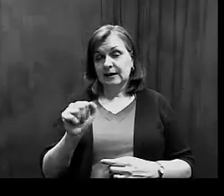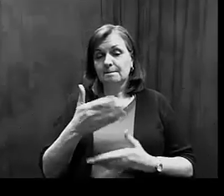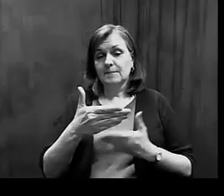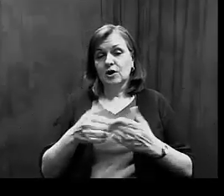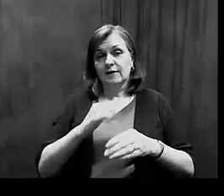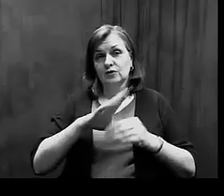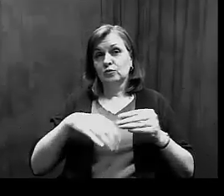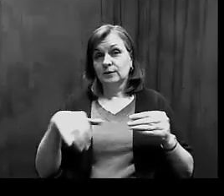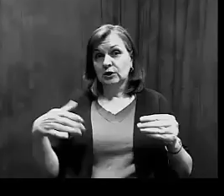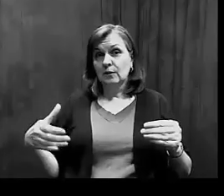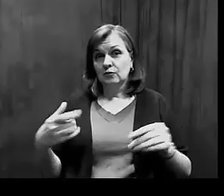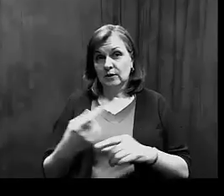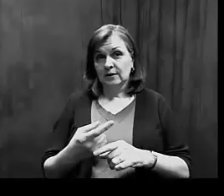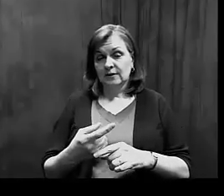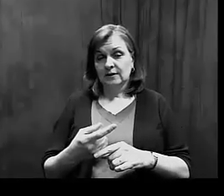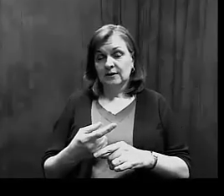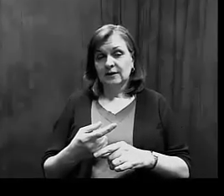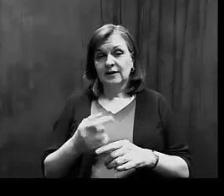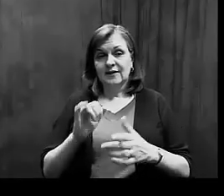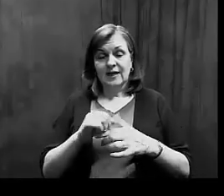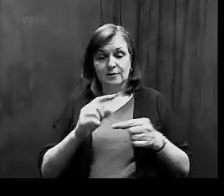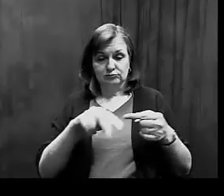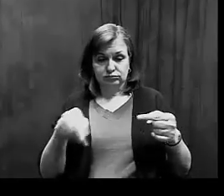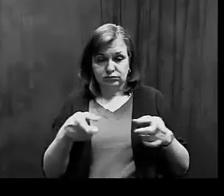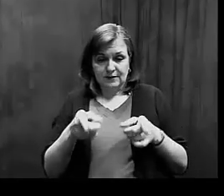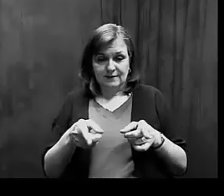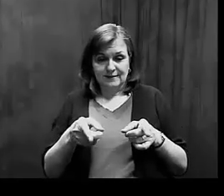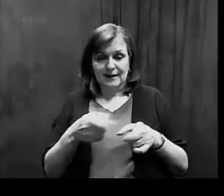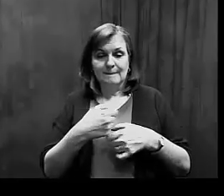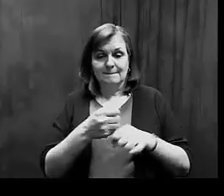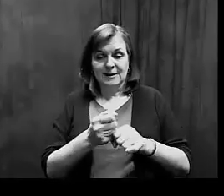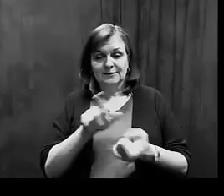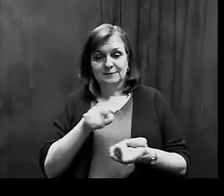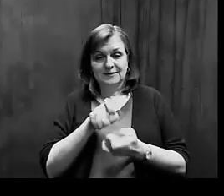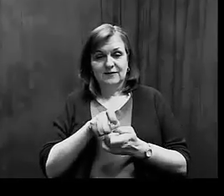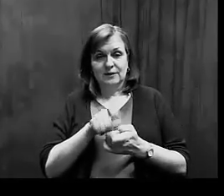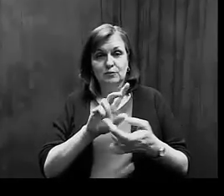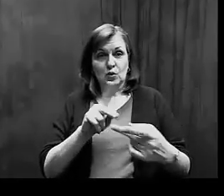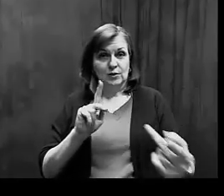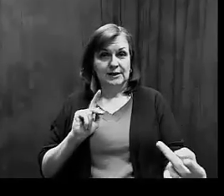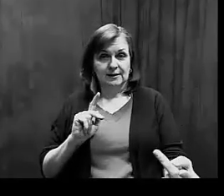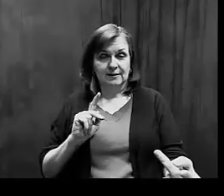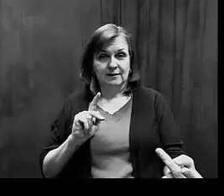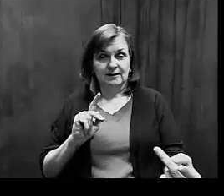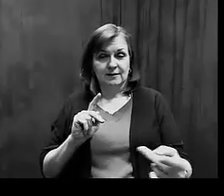part of a chromosome that builds a particular protein